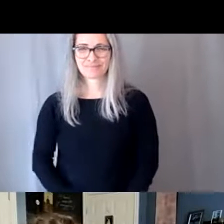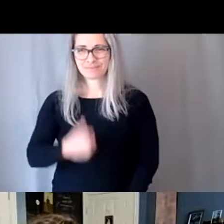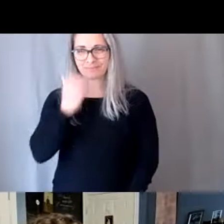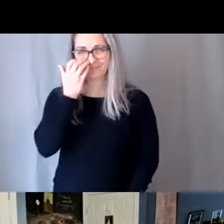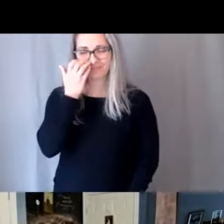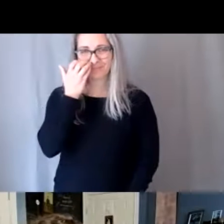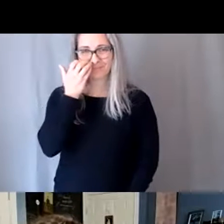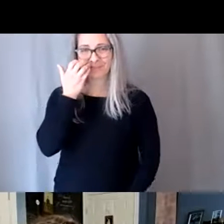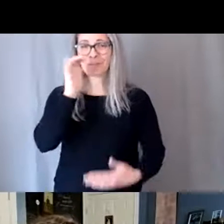definition of ableism